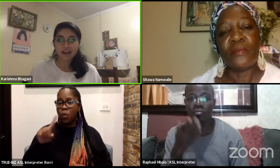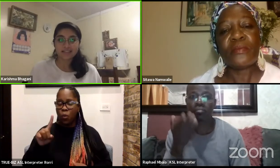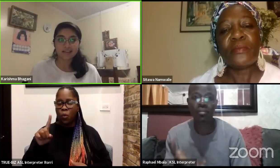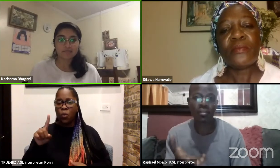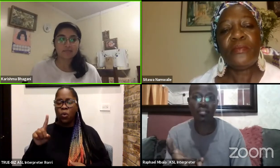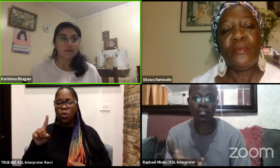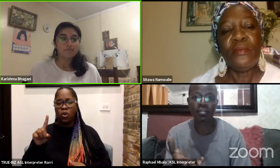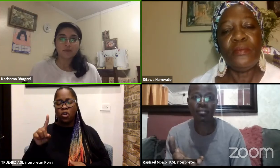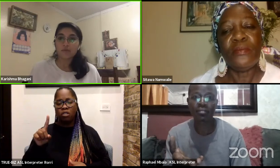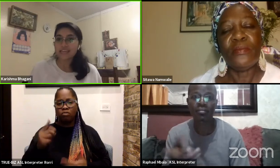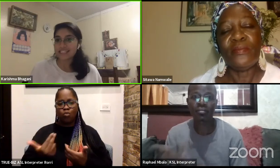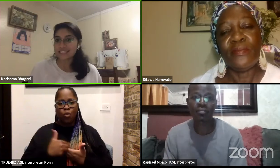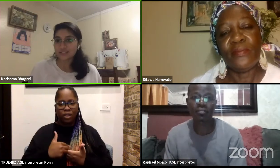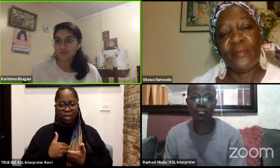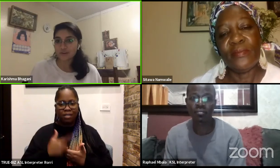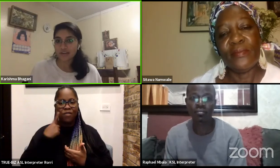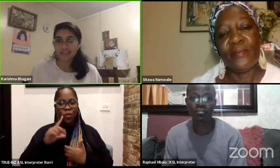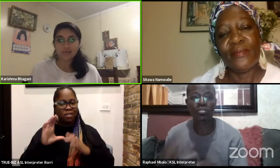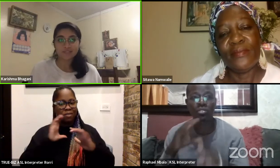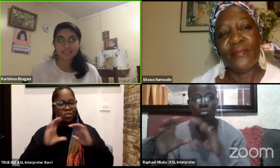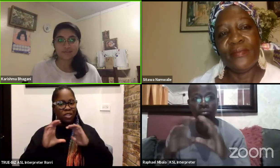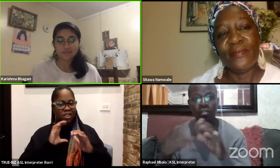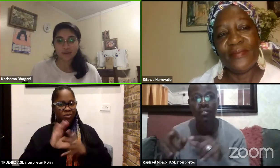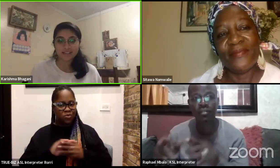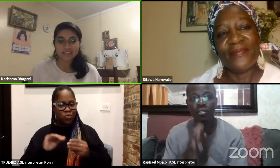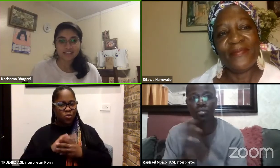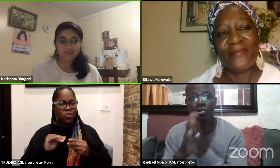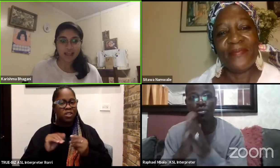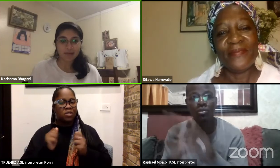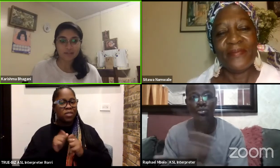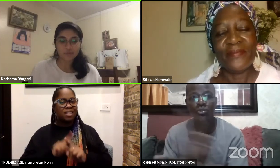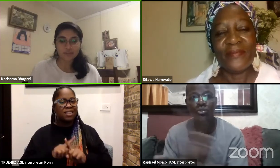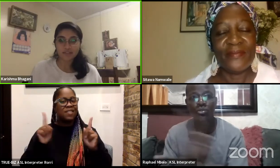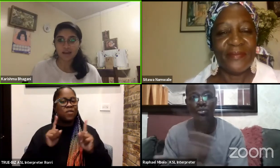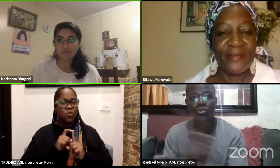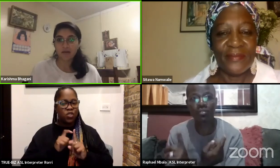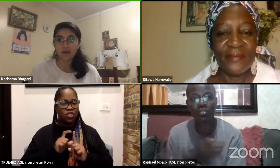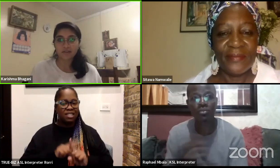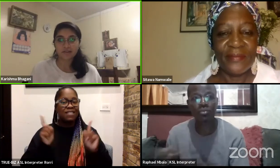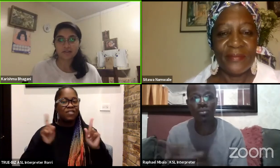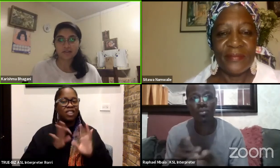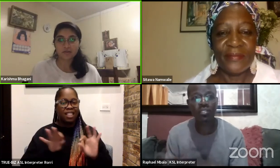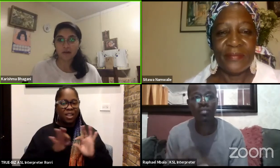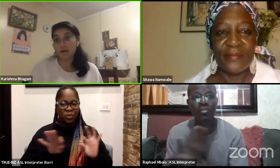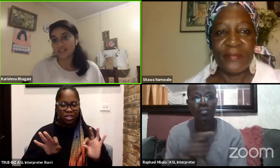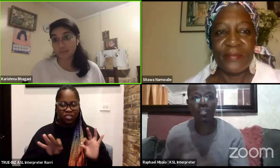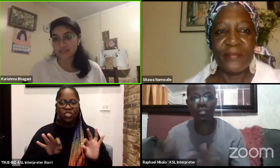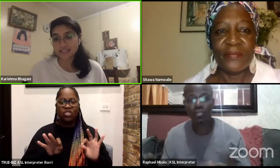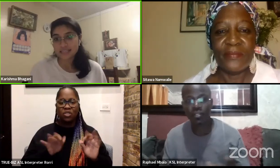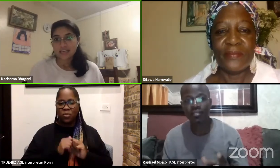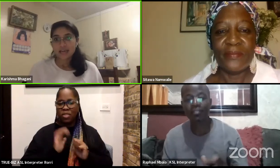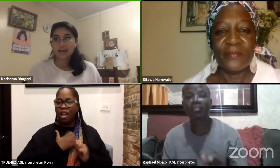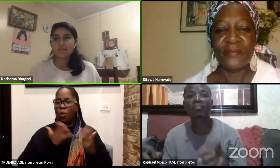and communicating the story using different words and different language with our audience members.